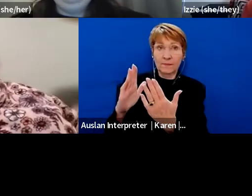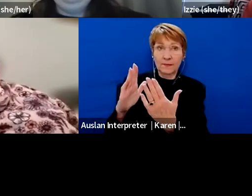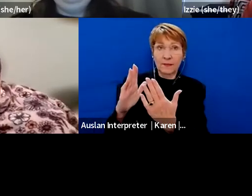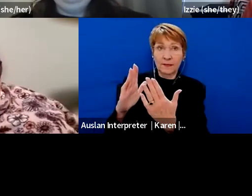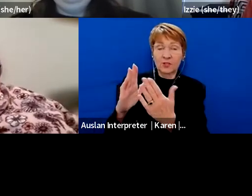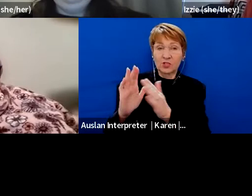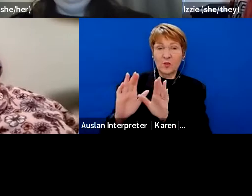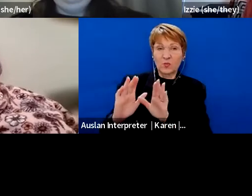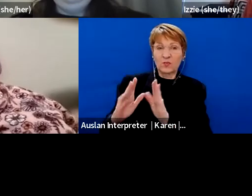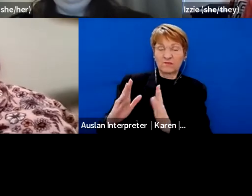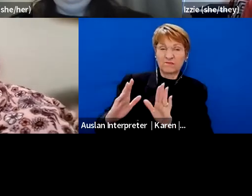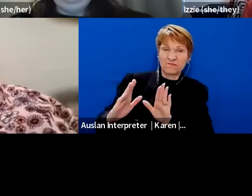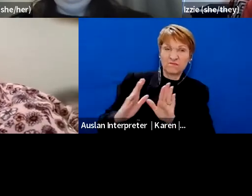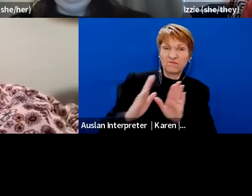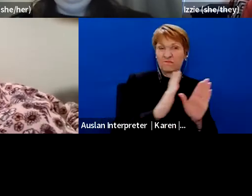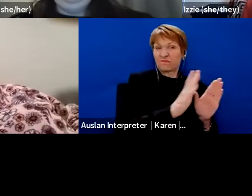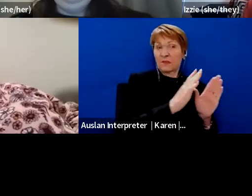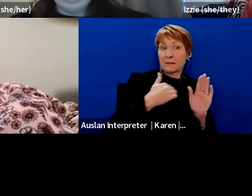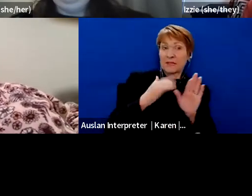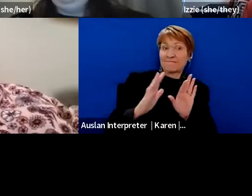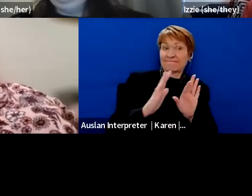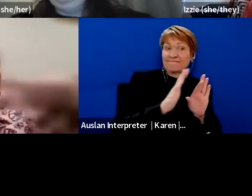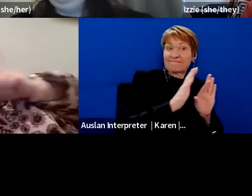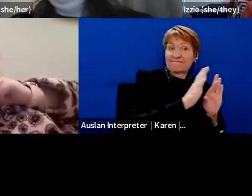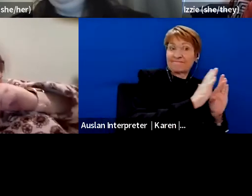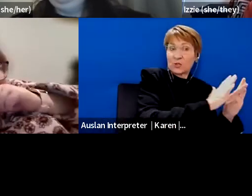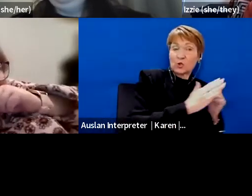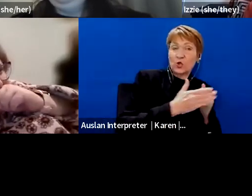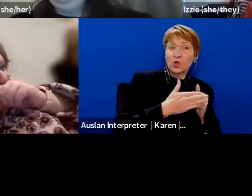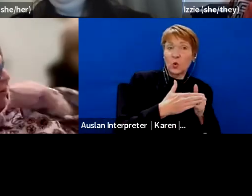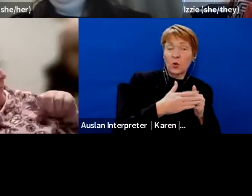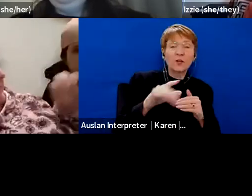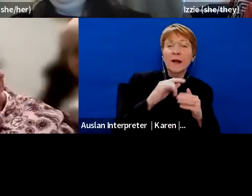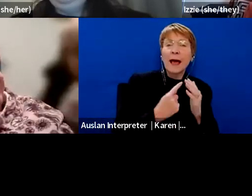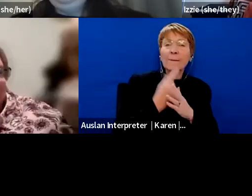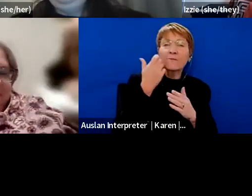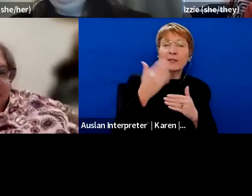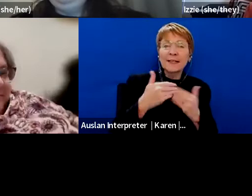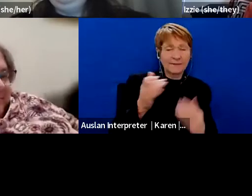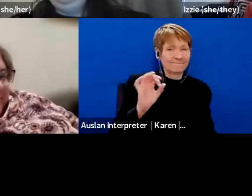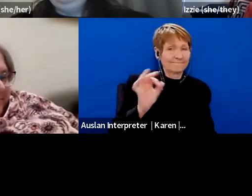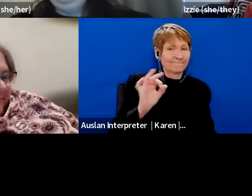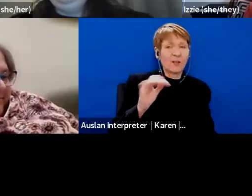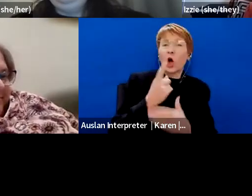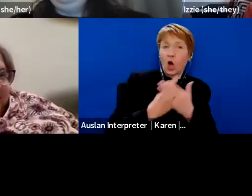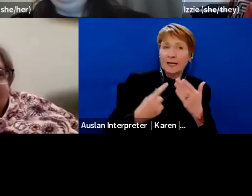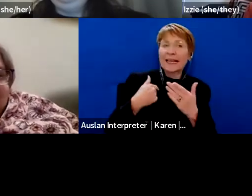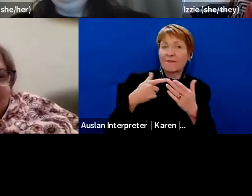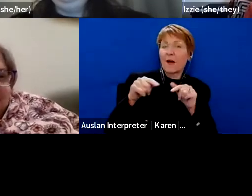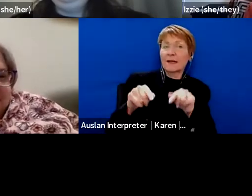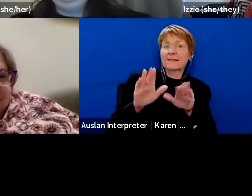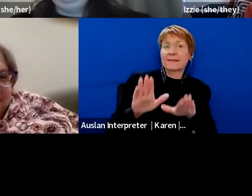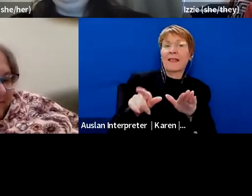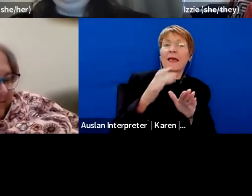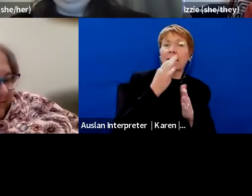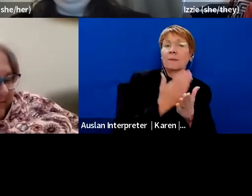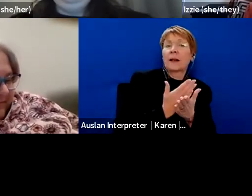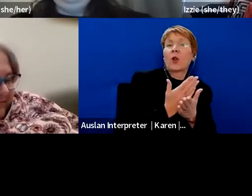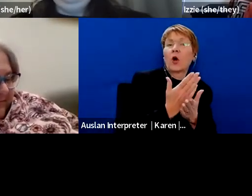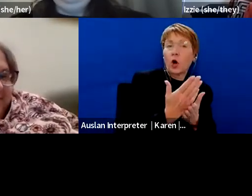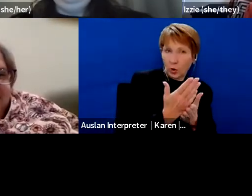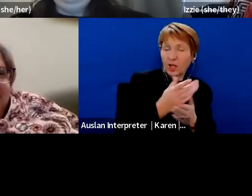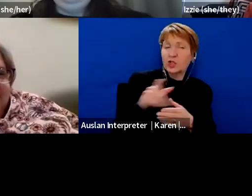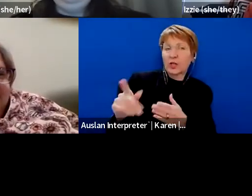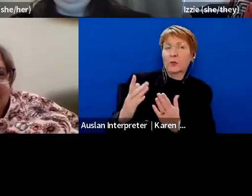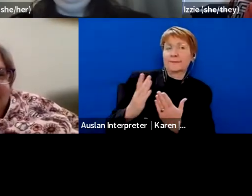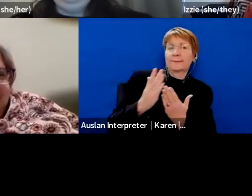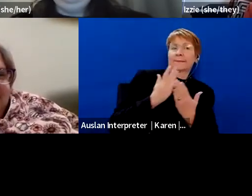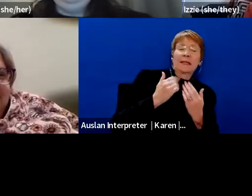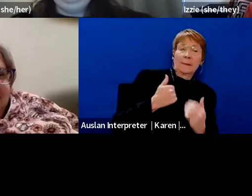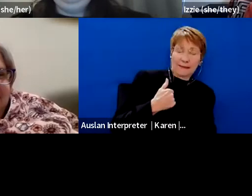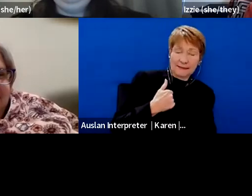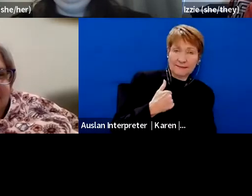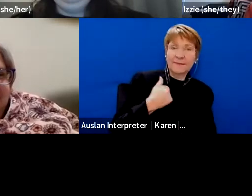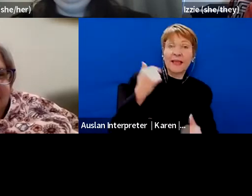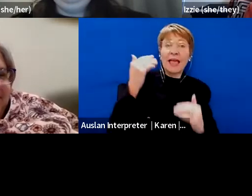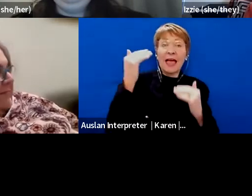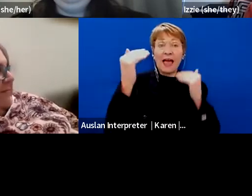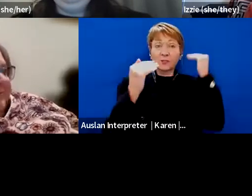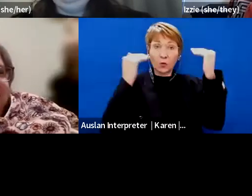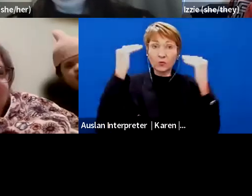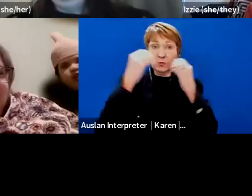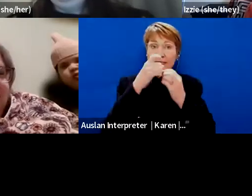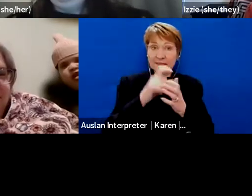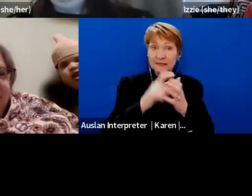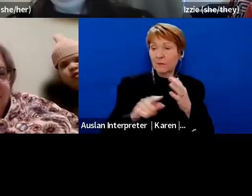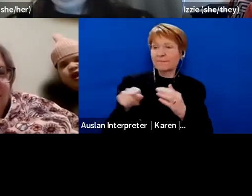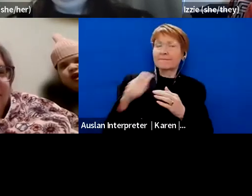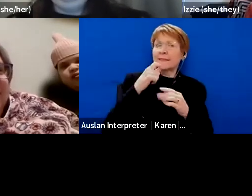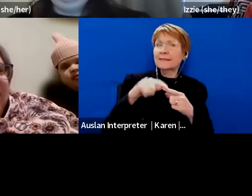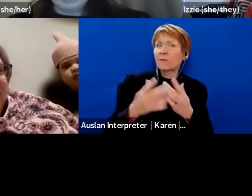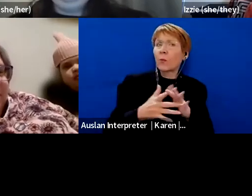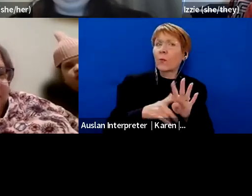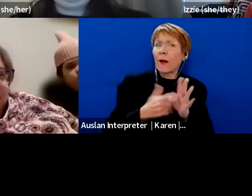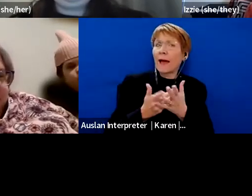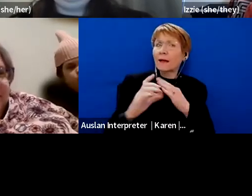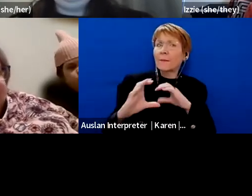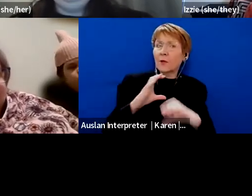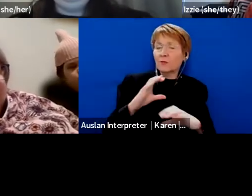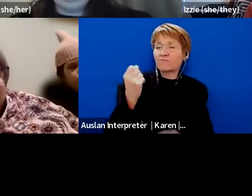And I am gently directed towards the door, and it doesn't happen every day it's only when I overstay my welcome and one of the things that I've learnt, and based on listening to adults of disability who use alternative communication is to recognize that